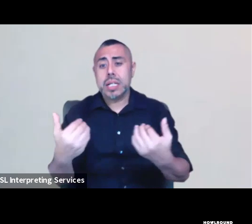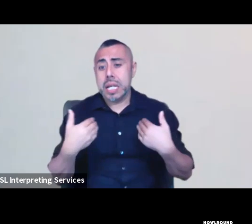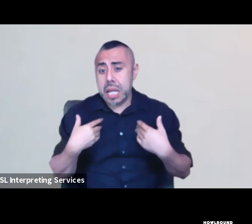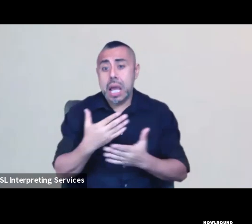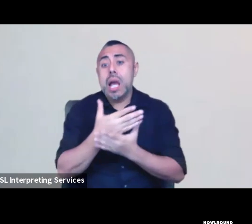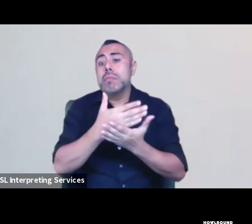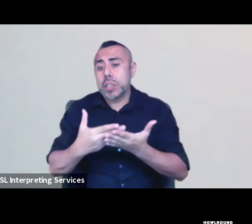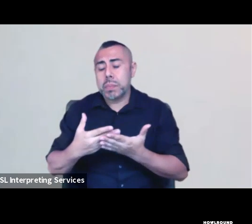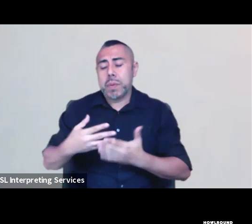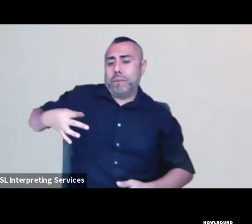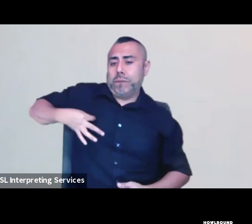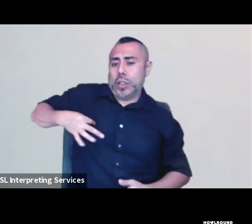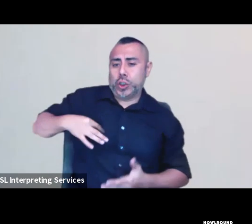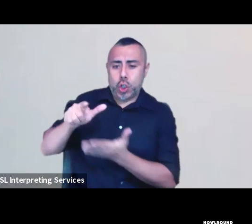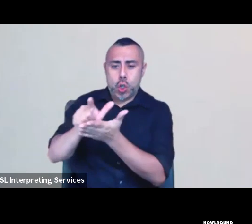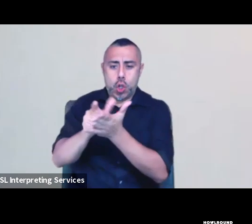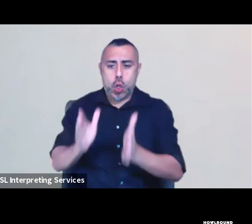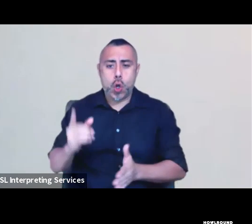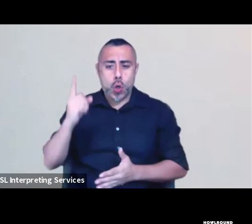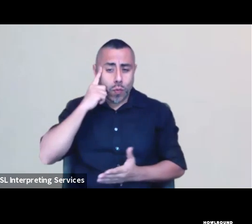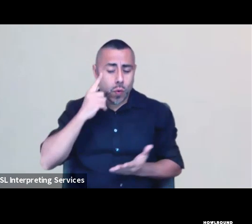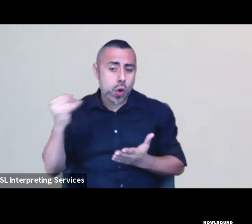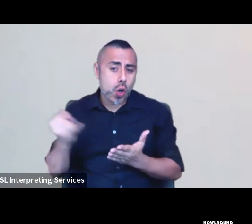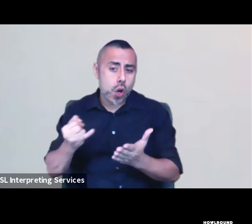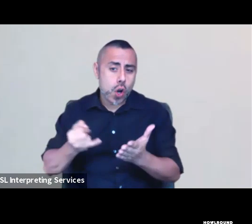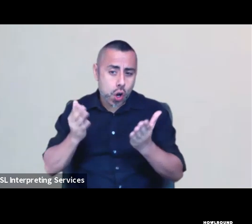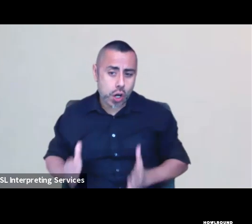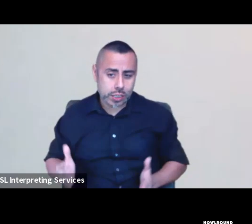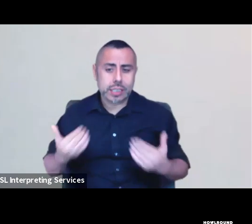for the arts organizations listed on our site